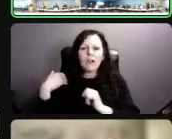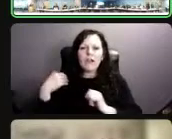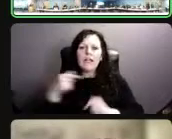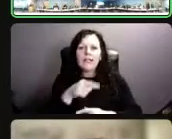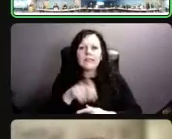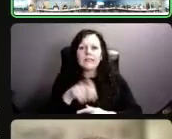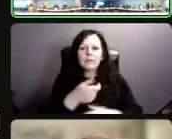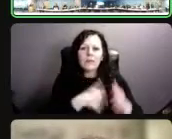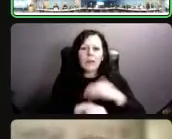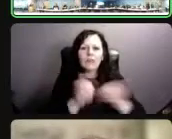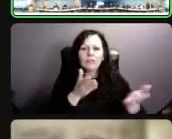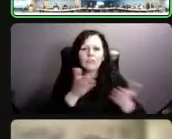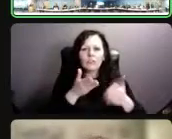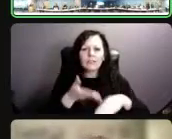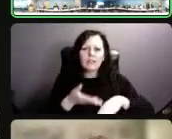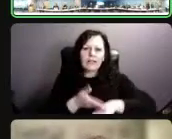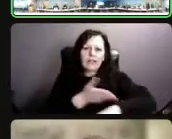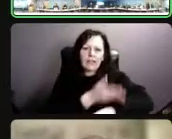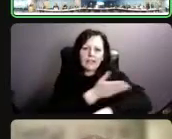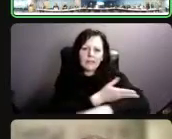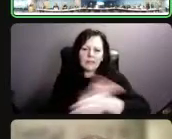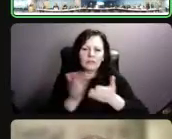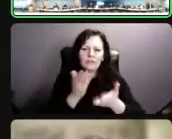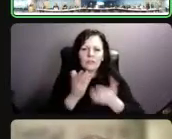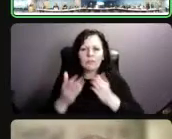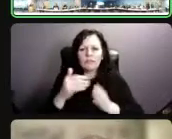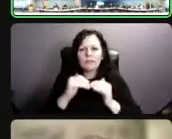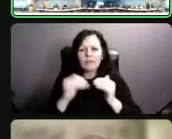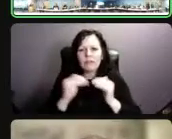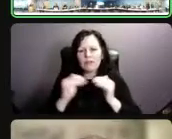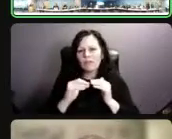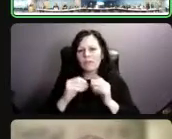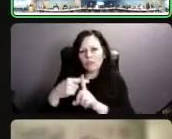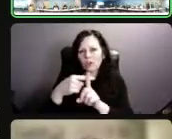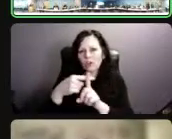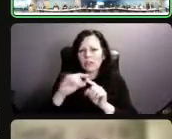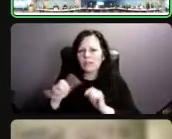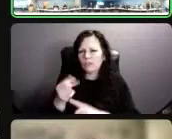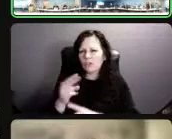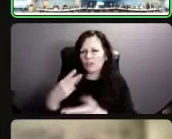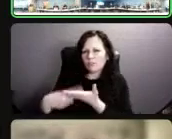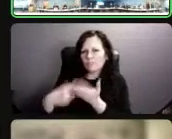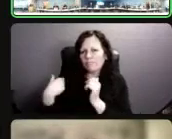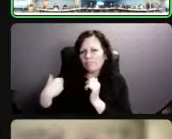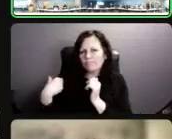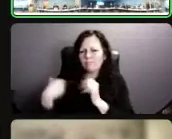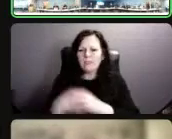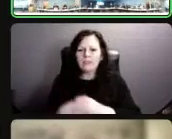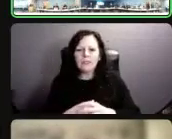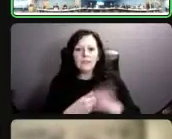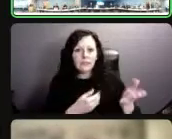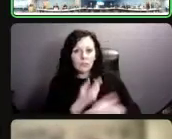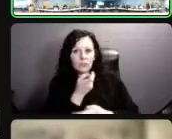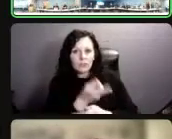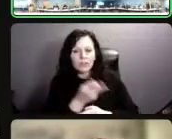NEEDS. BACK TO THE FRAMEWORK THAT JONATHAN'S ATTENDED BEFORE